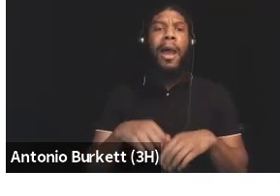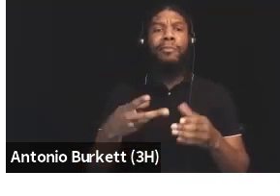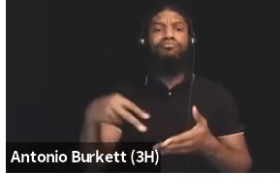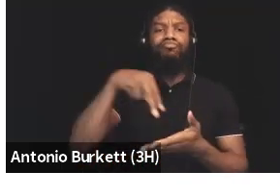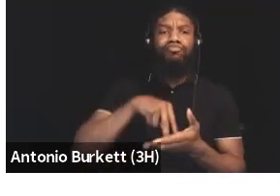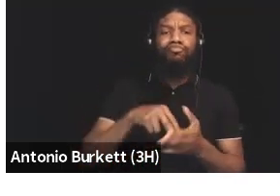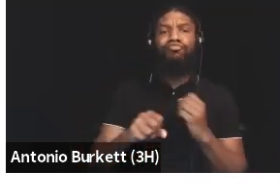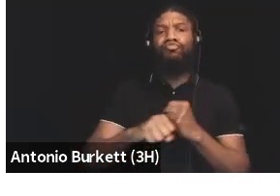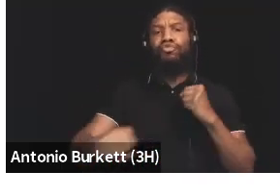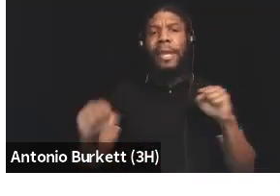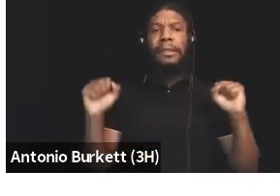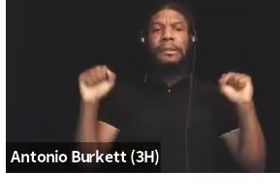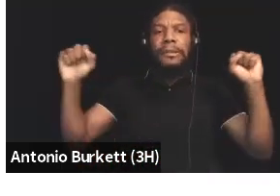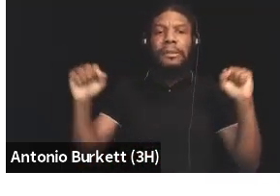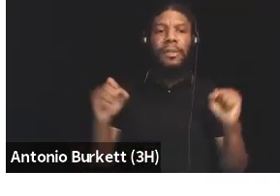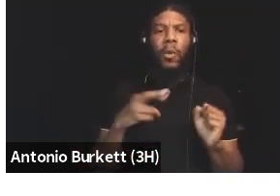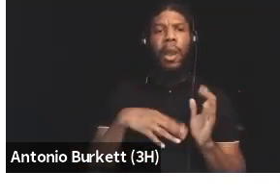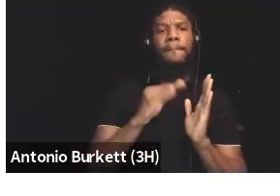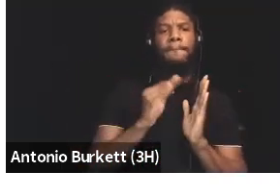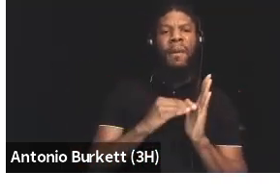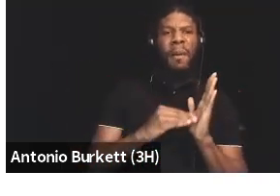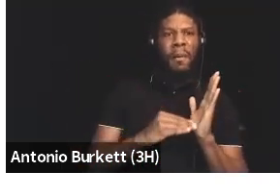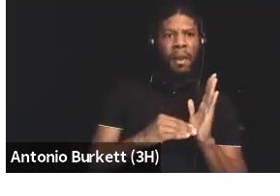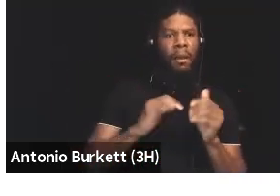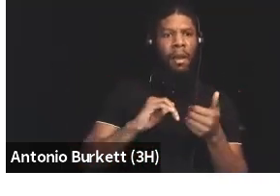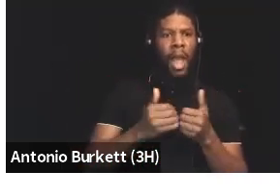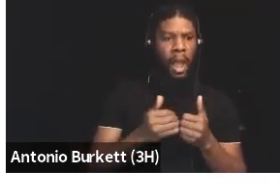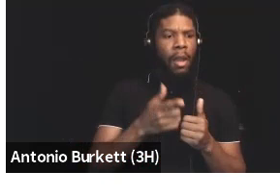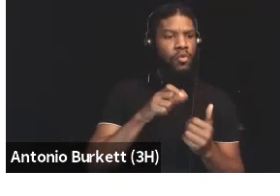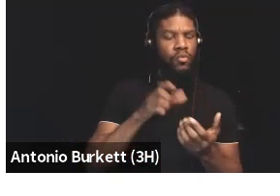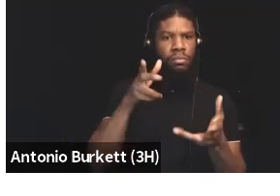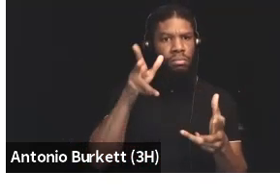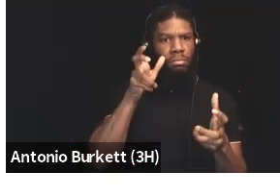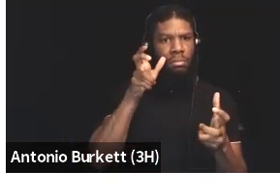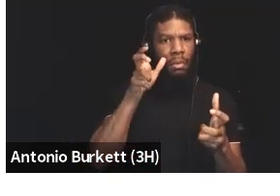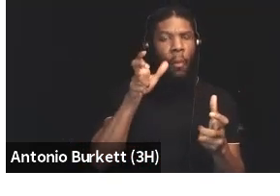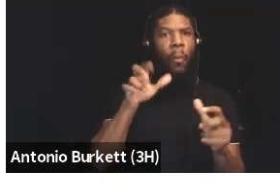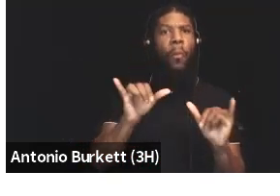and jot down those notes of how you're going to move what you just heard into practice in your own